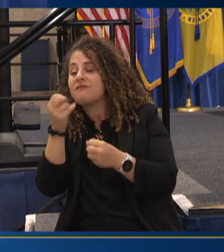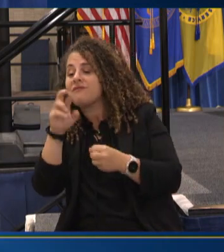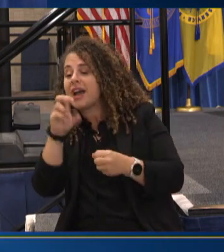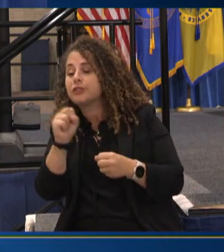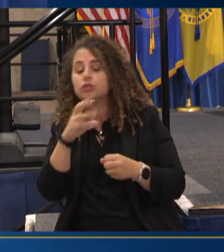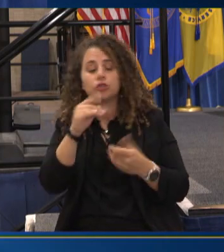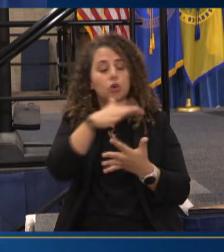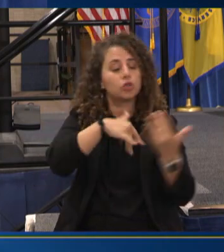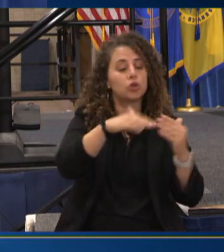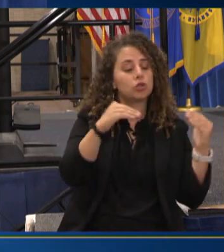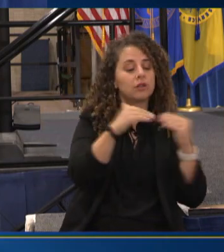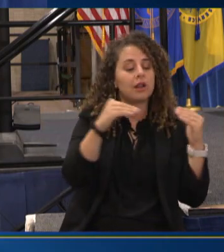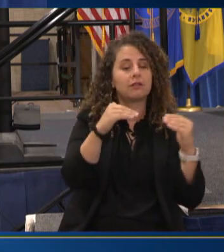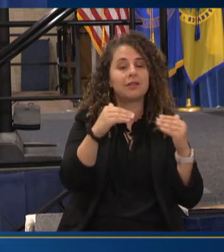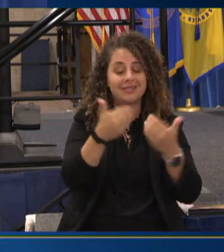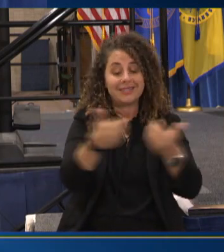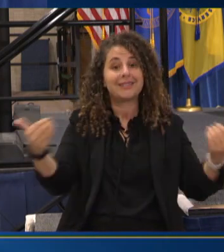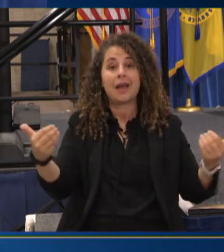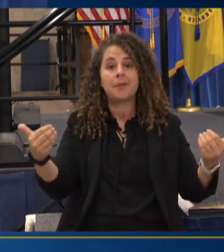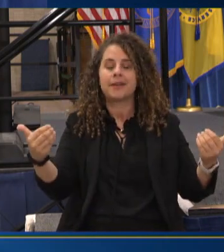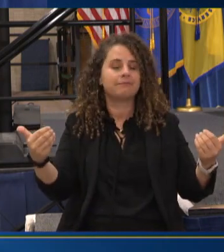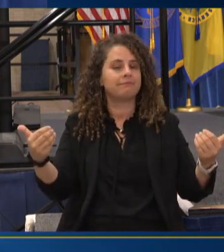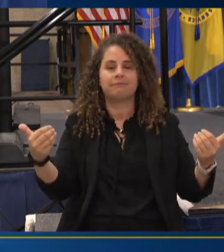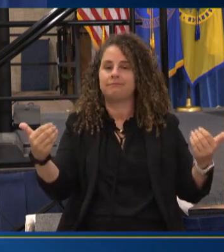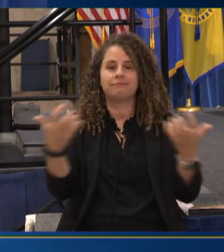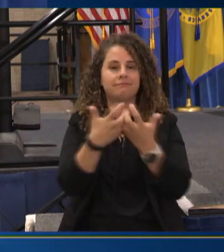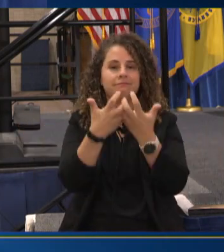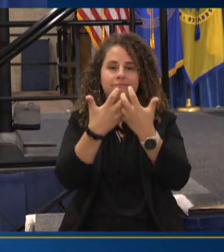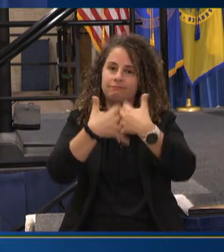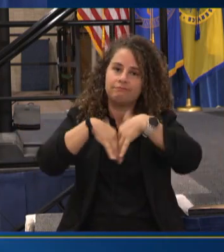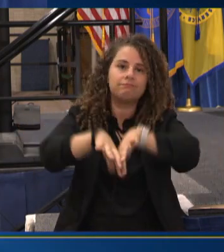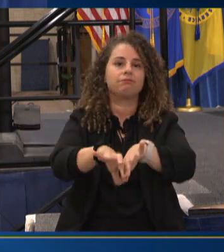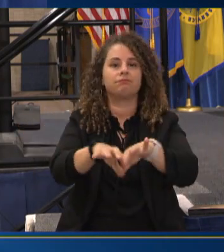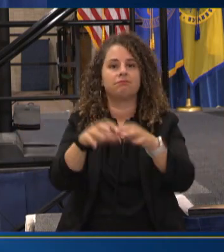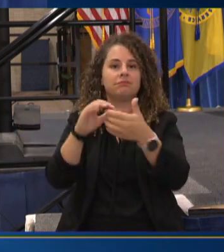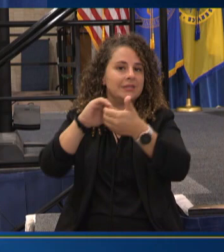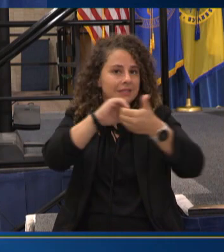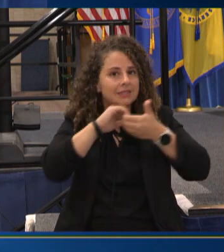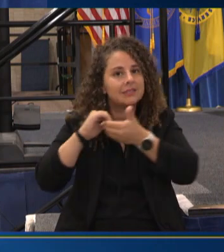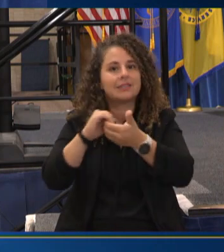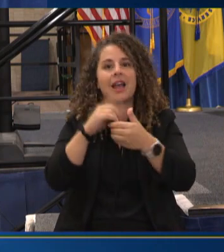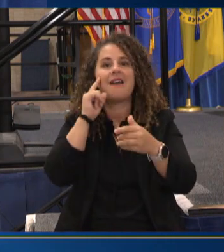They're interconnected, as you've heard already, and are definitely exacerbated by